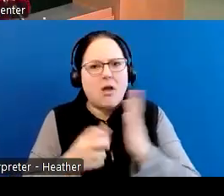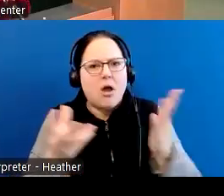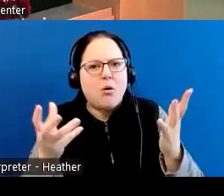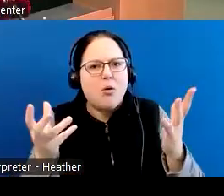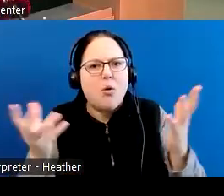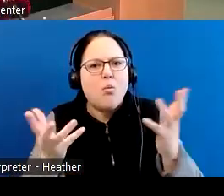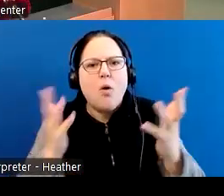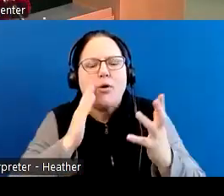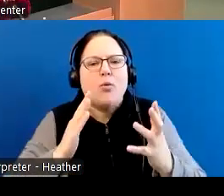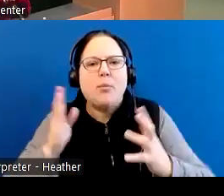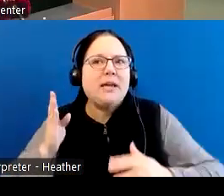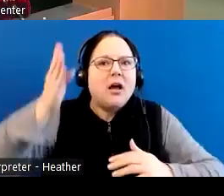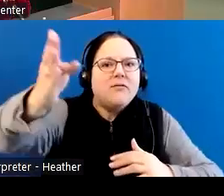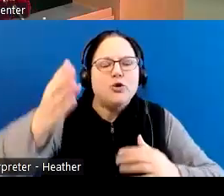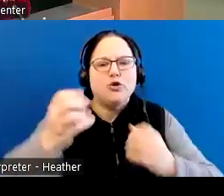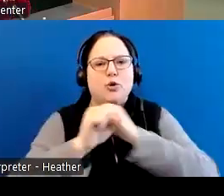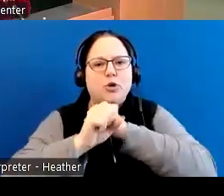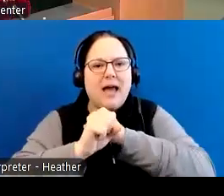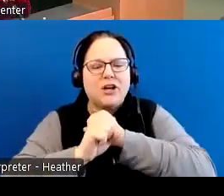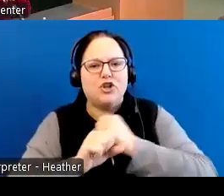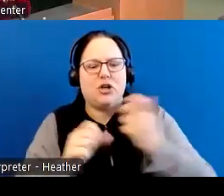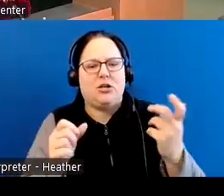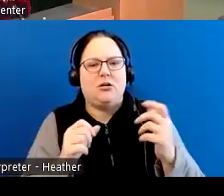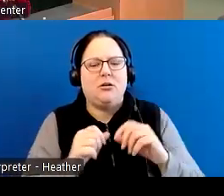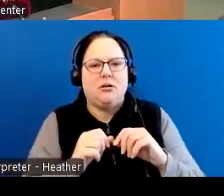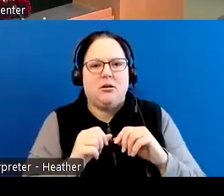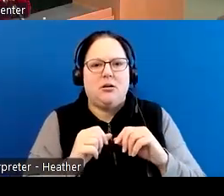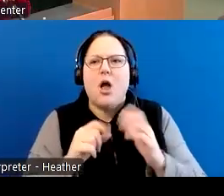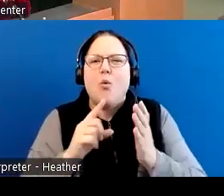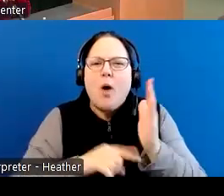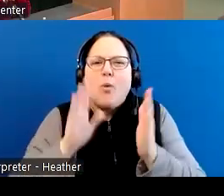factor in the long run. Um we we we anticipate you know what's going to help them a month from now,